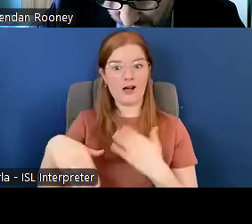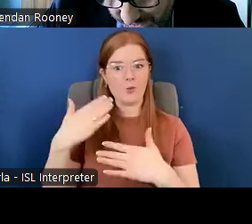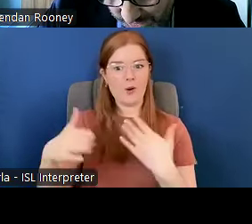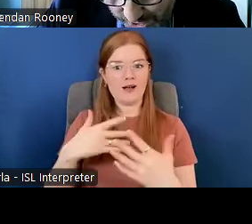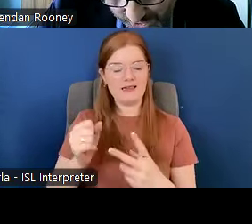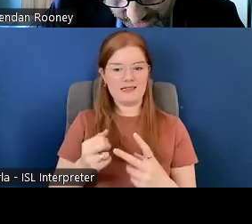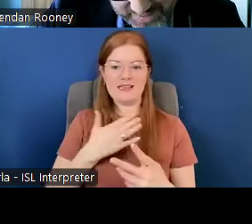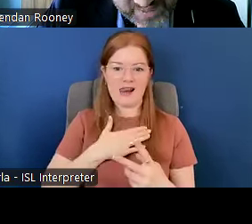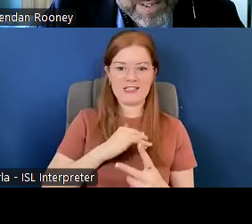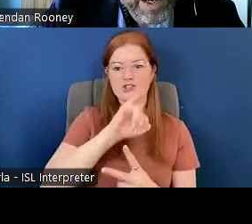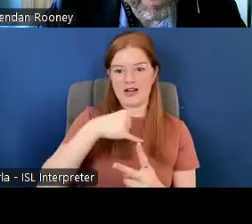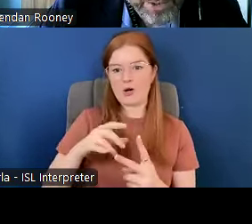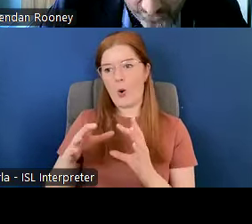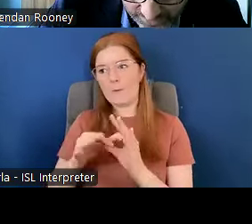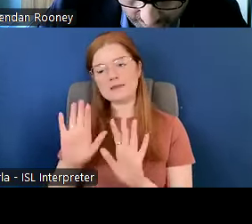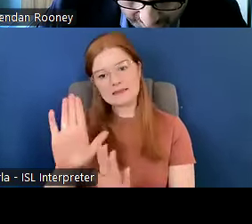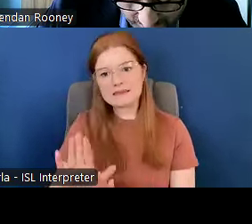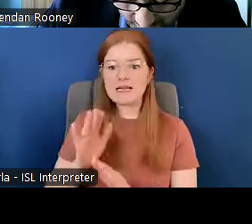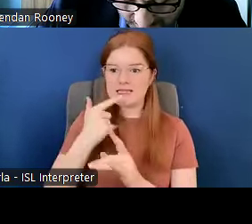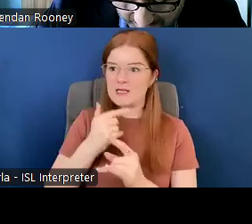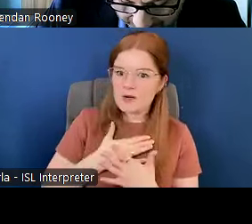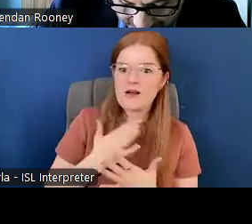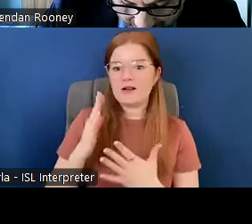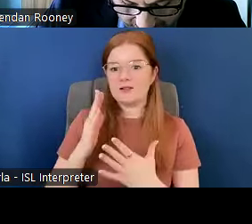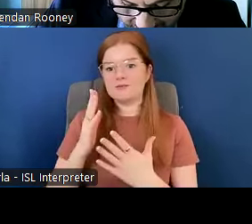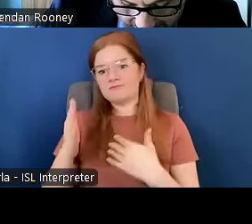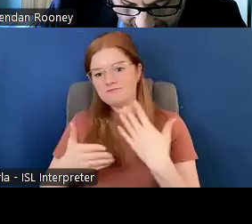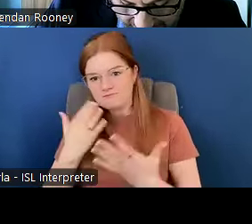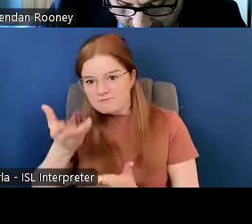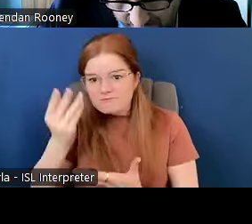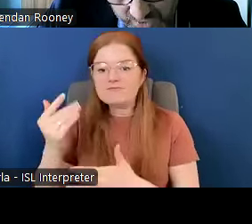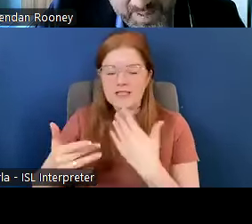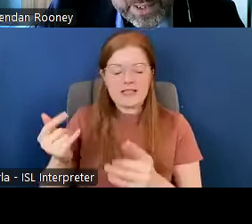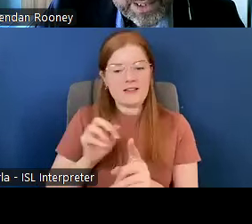tranquil assurance, the decided tone of their words. It's important to remember that